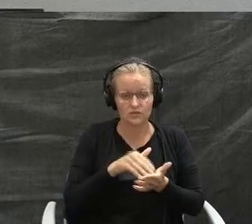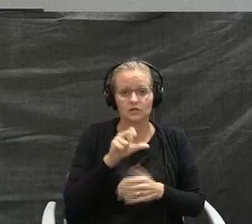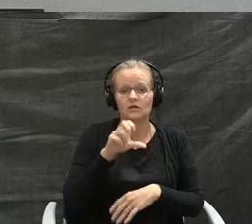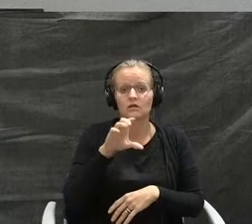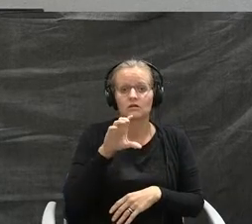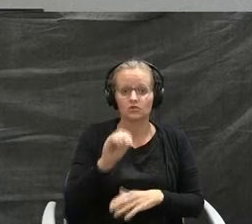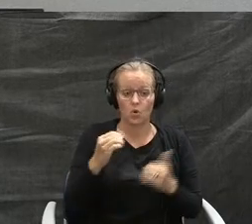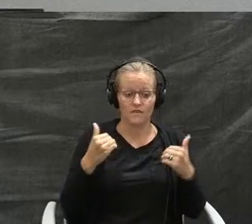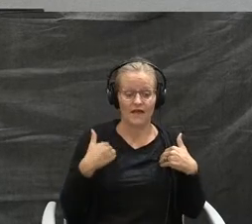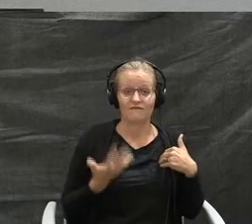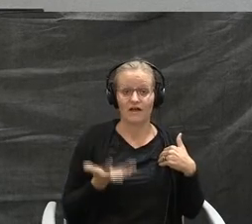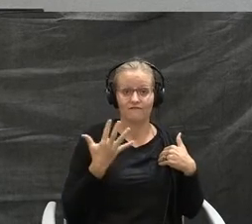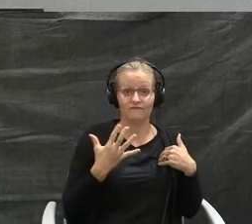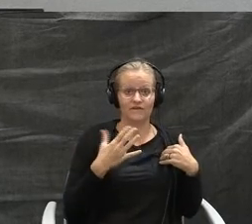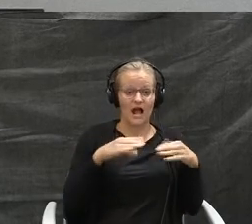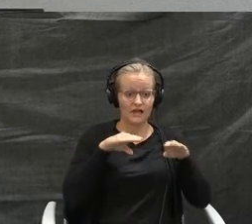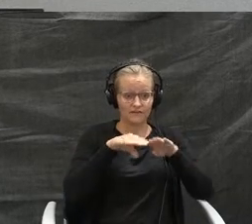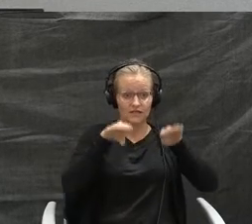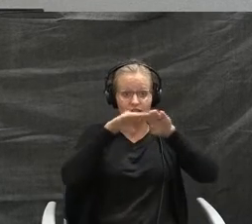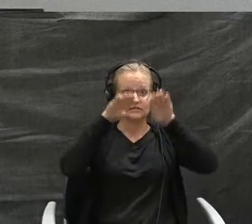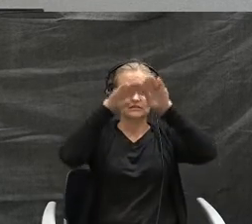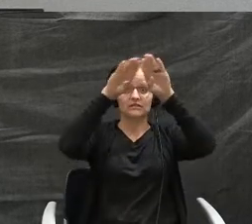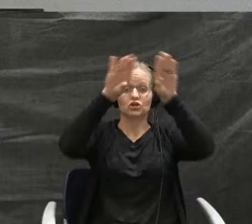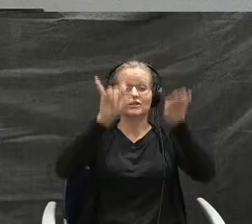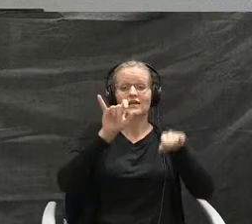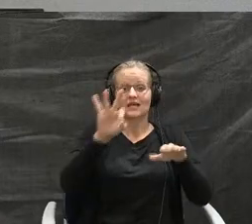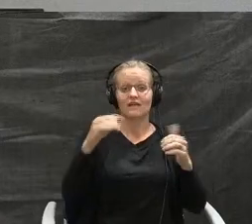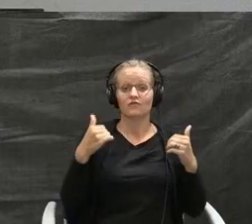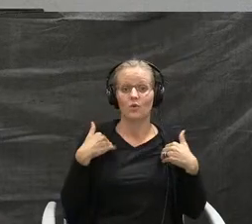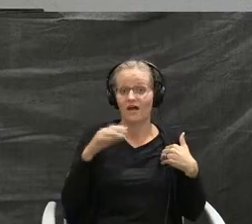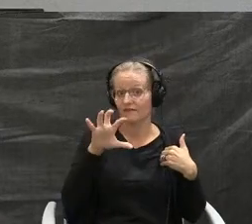would definitely have to go back on E learning for everybody.